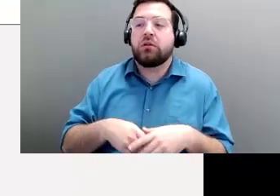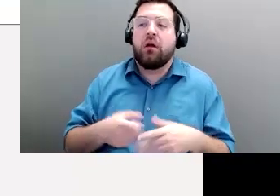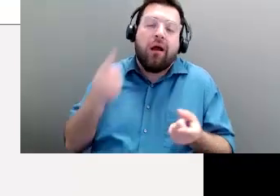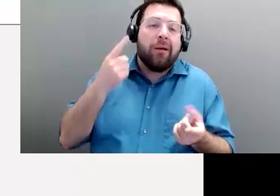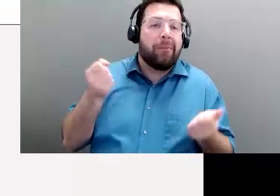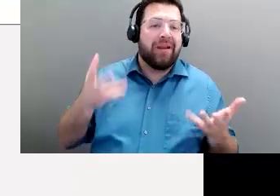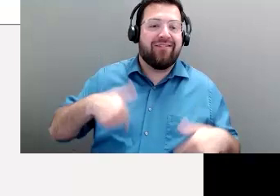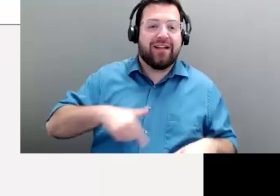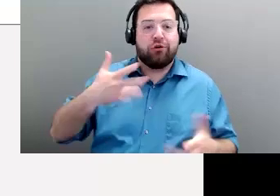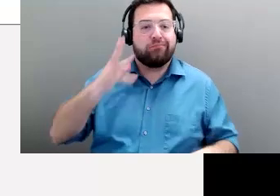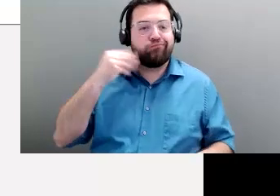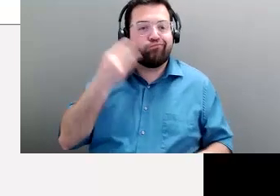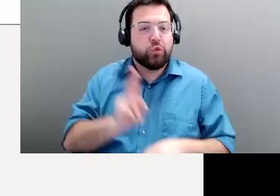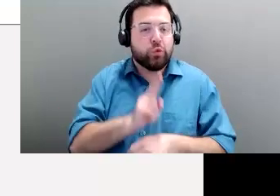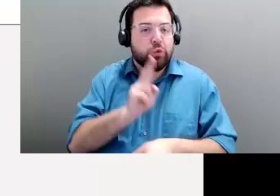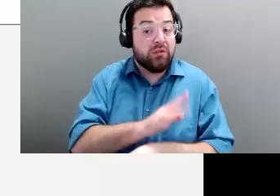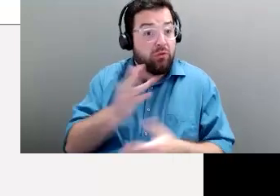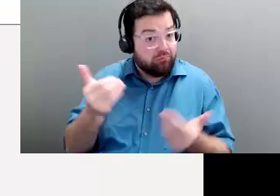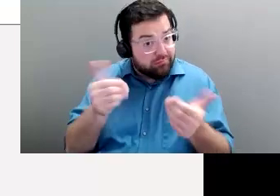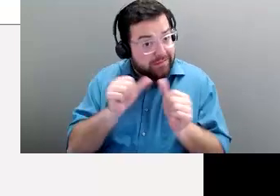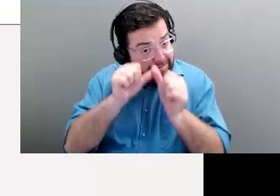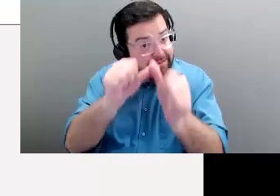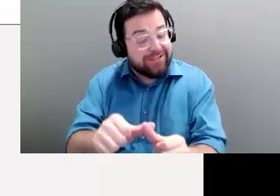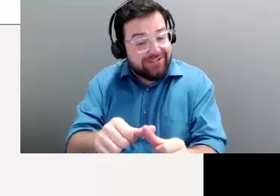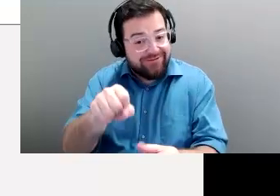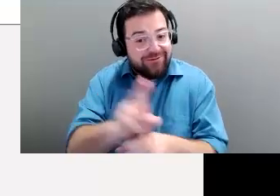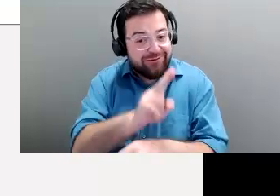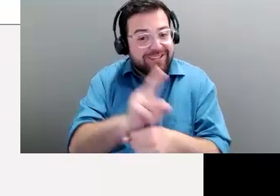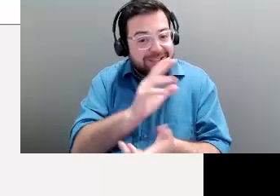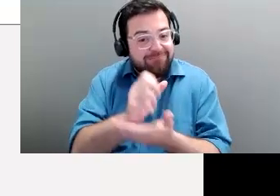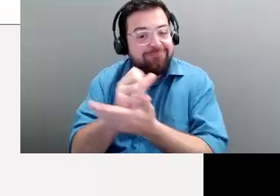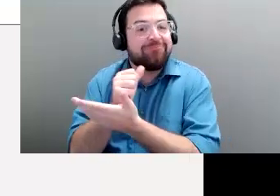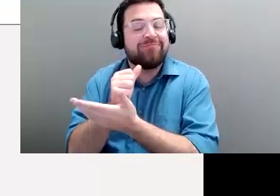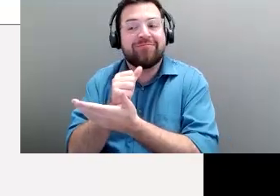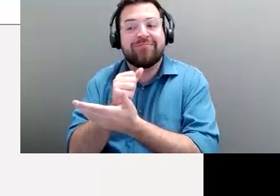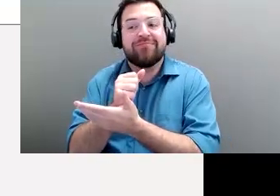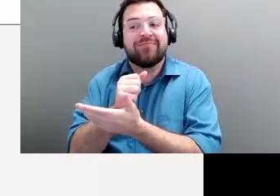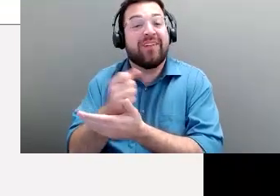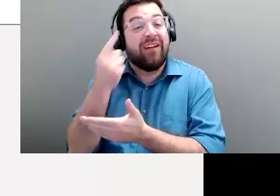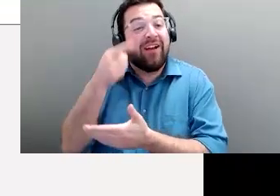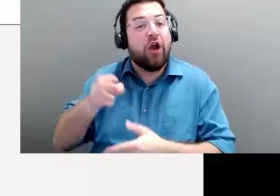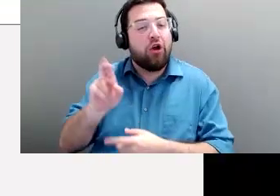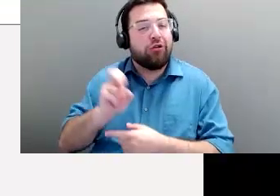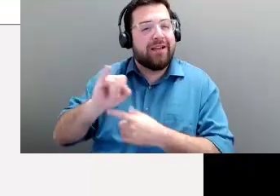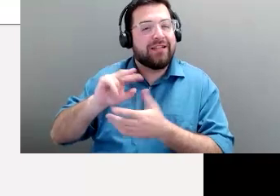So continue to use them. With the clarified methods in the RSI definitions that were shared.